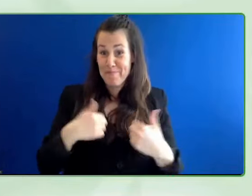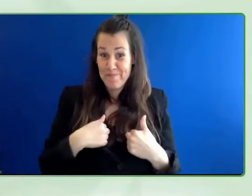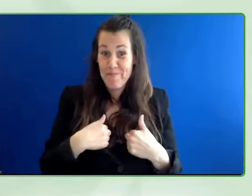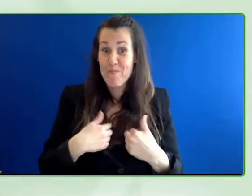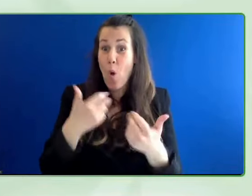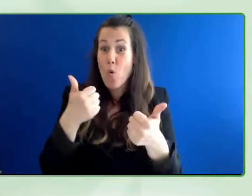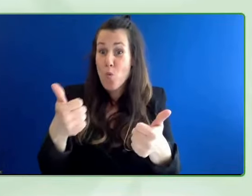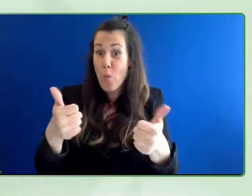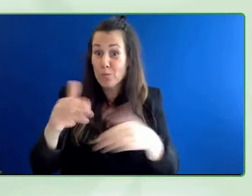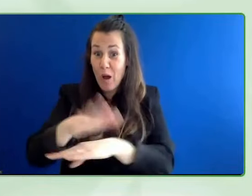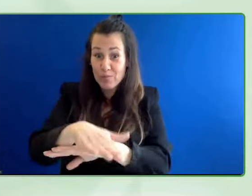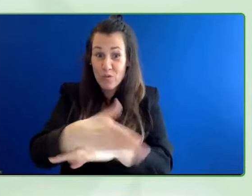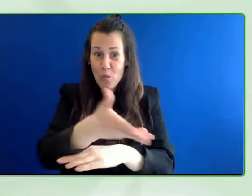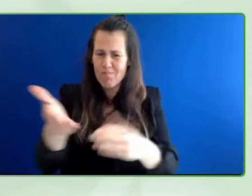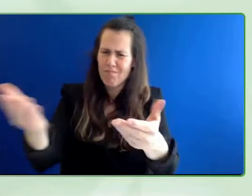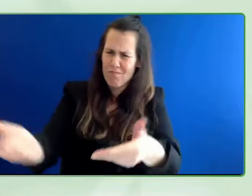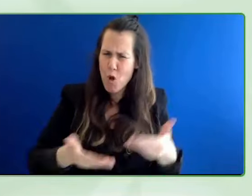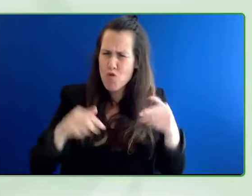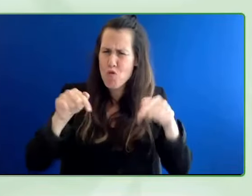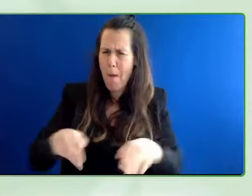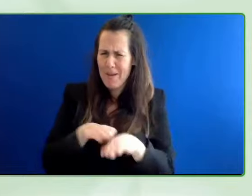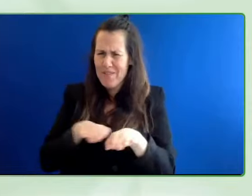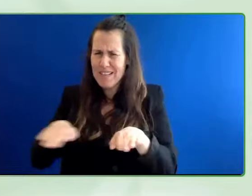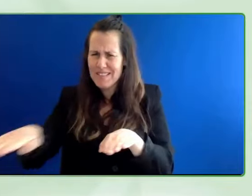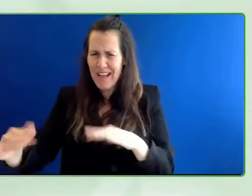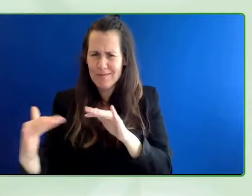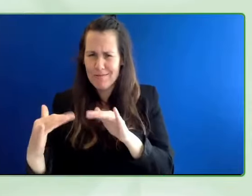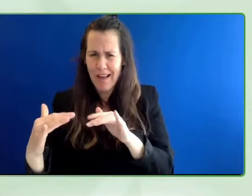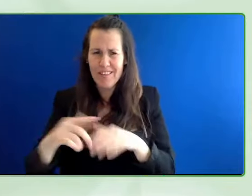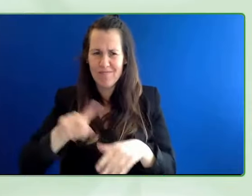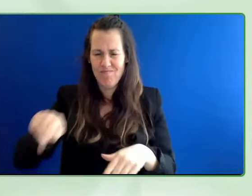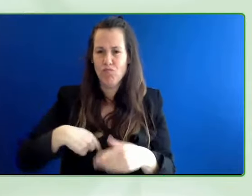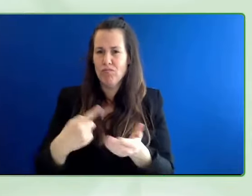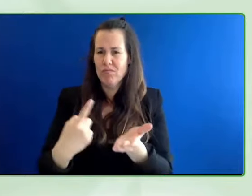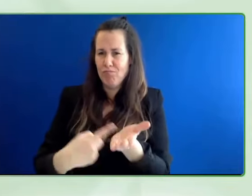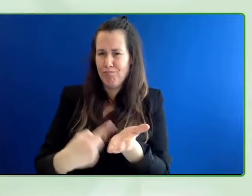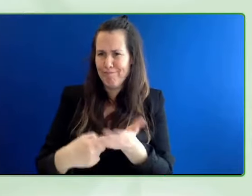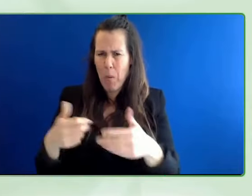grassroot level when it comes to provision of assistive technology.